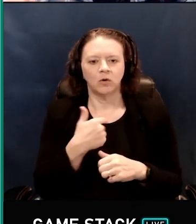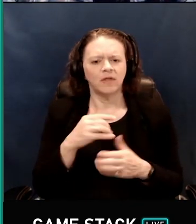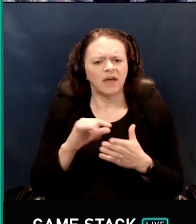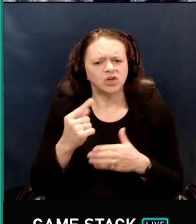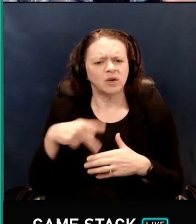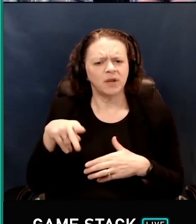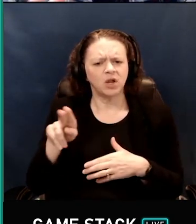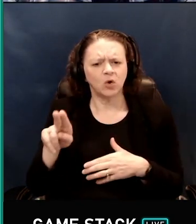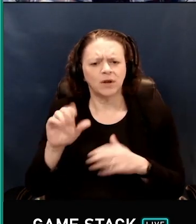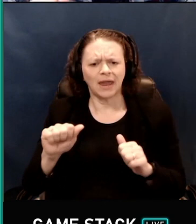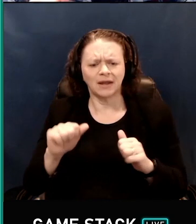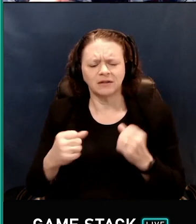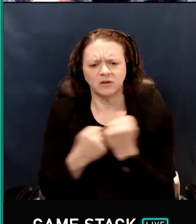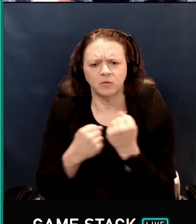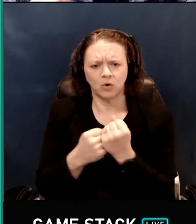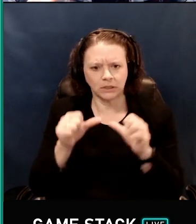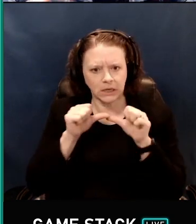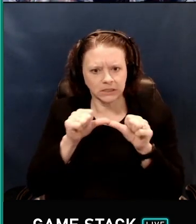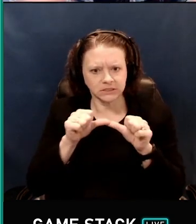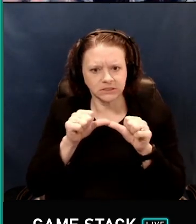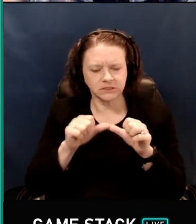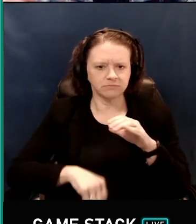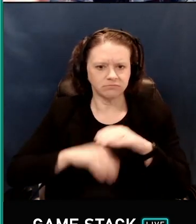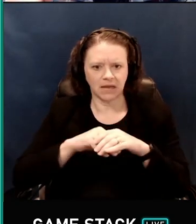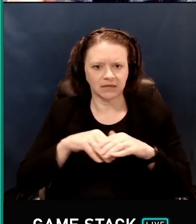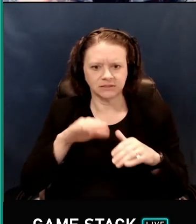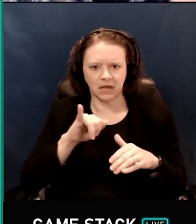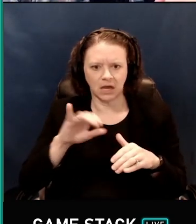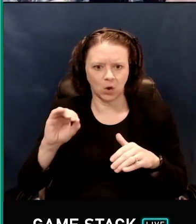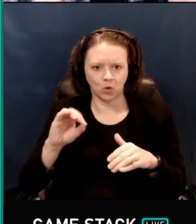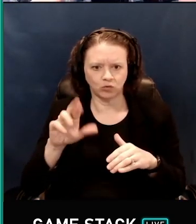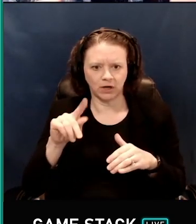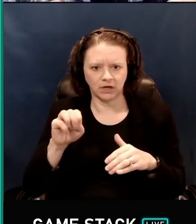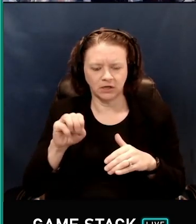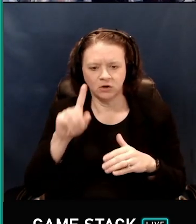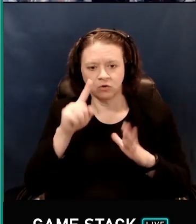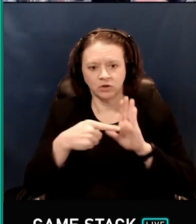So let's say you have a drive that's capable of, say, 2.5 gigabytes a second,